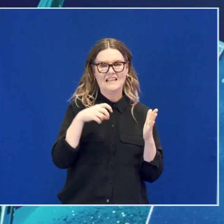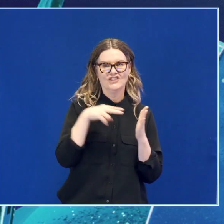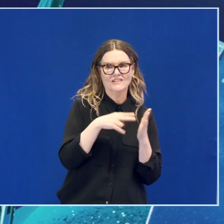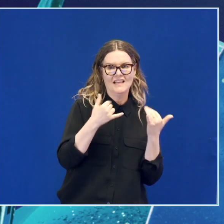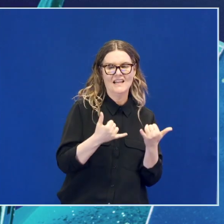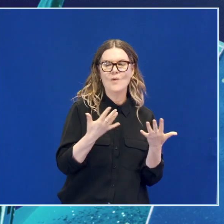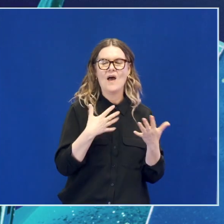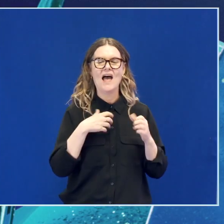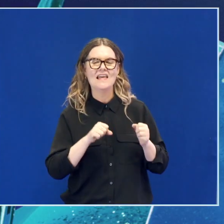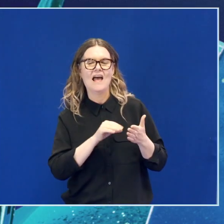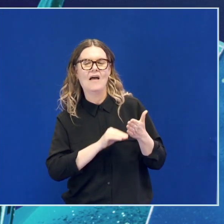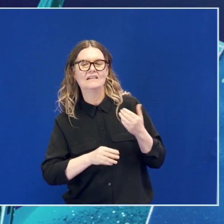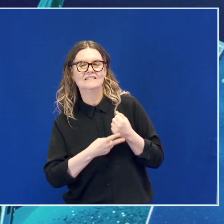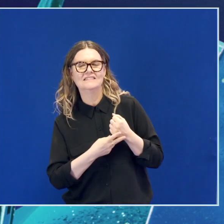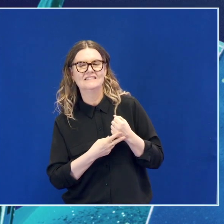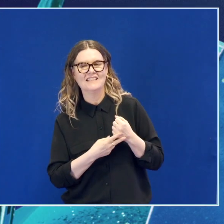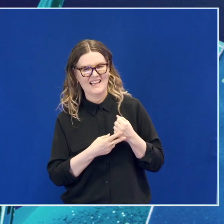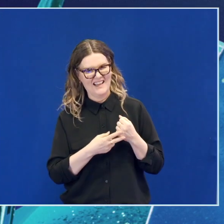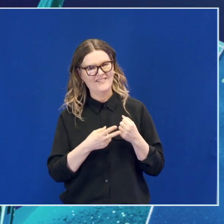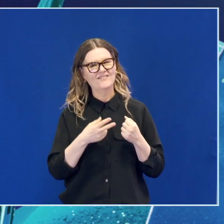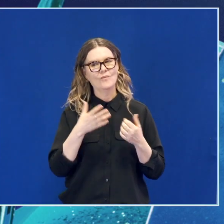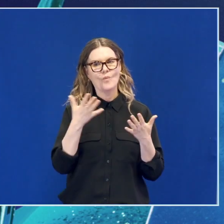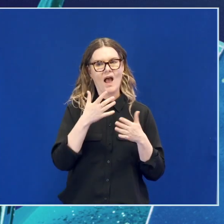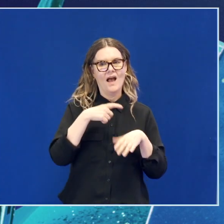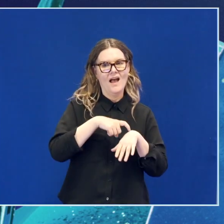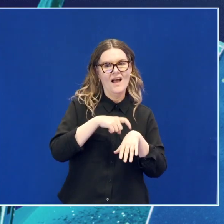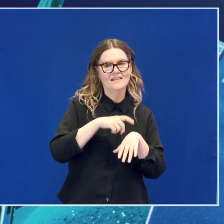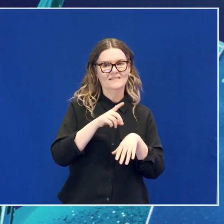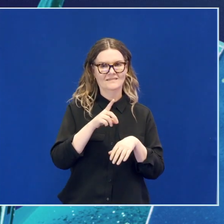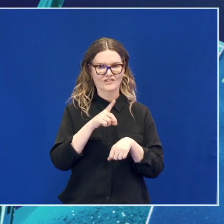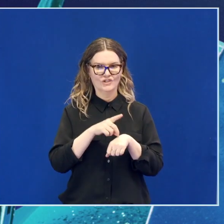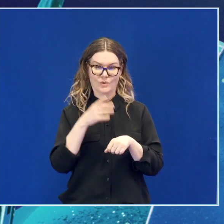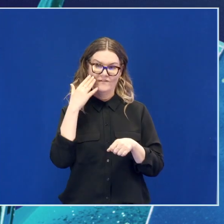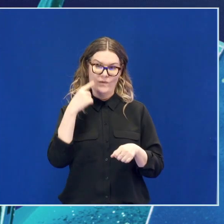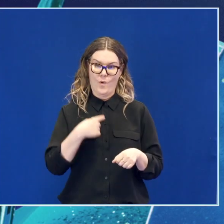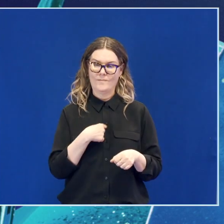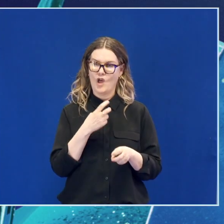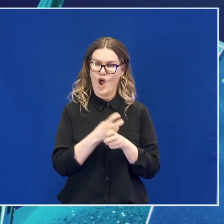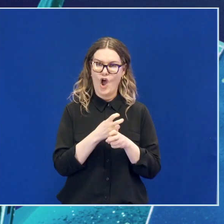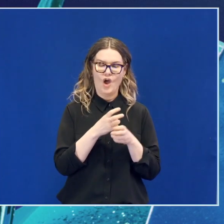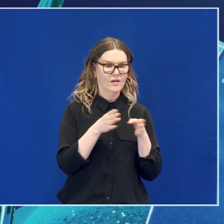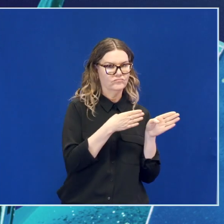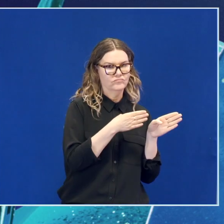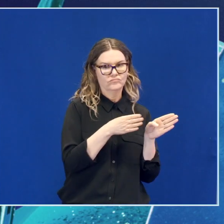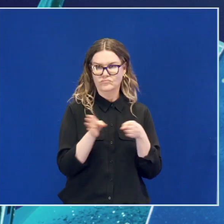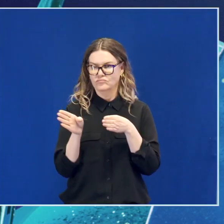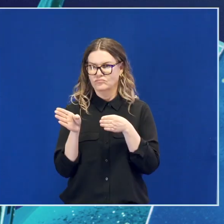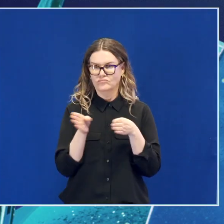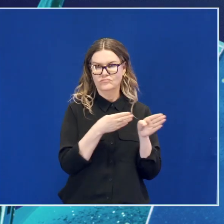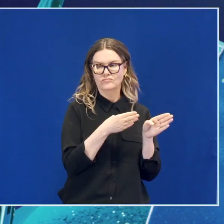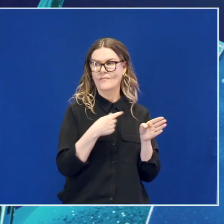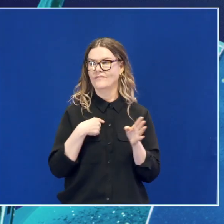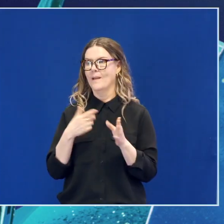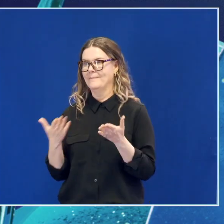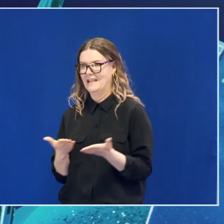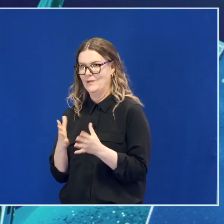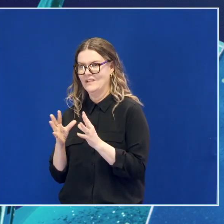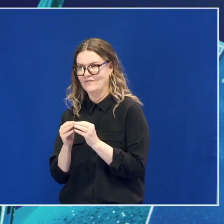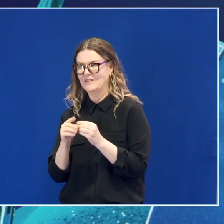If I'm talking to a client or if I have an internal meeting about one thing, and then five minutes later I have a client meeting that's addressing something totally different,